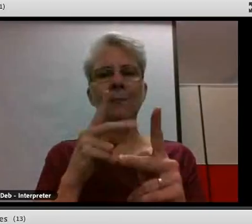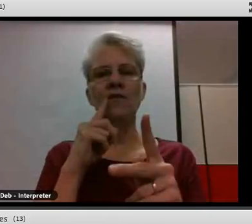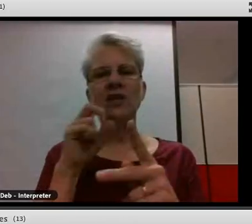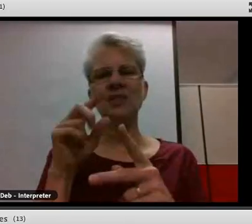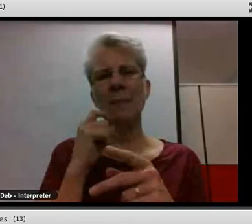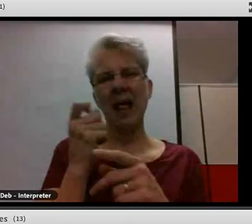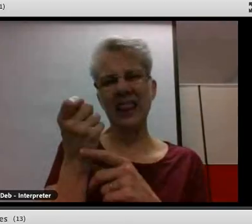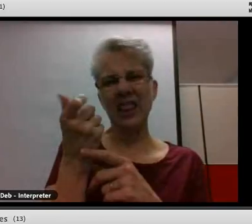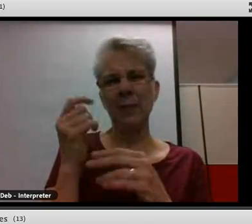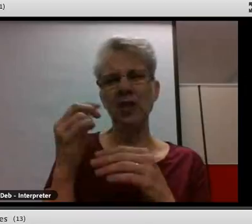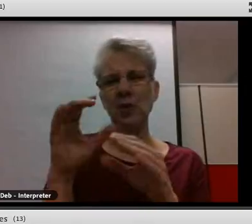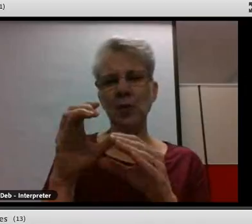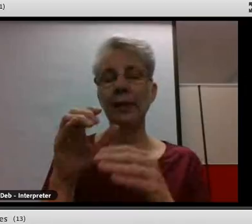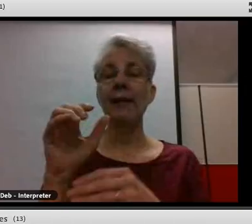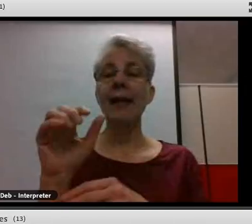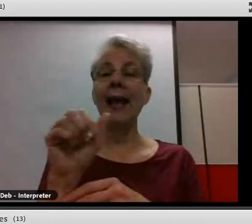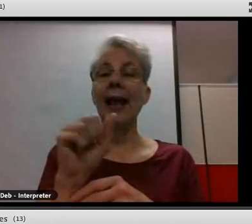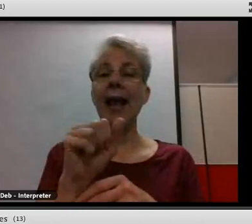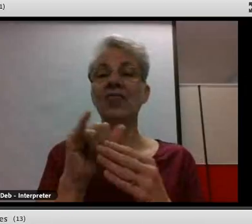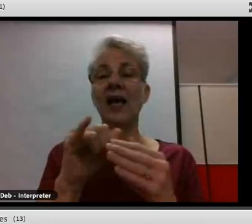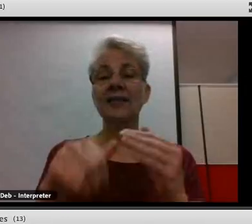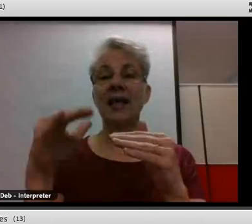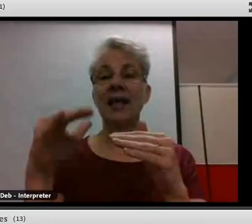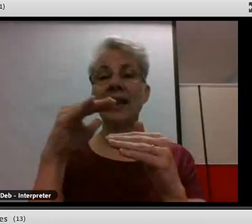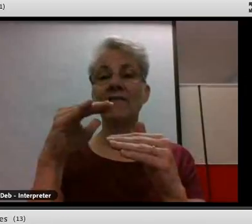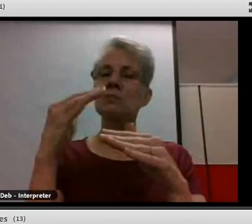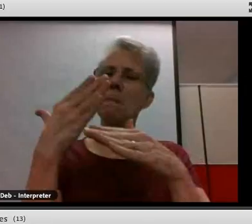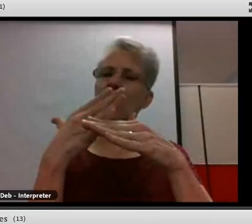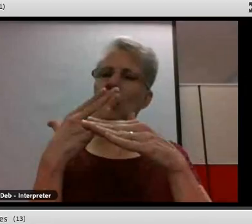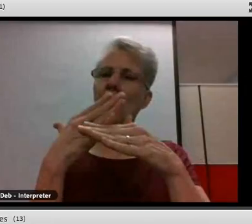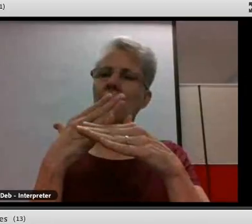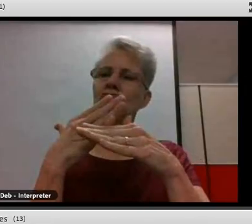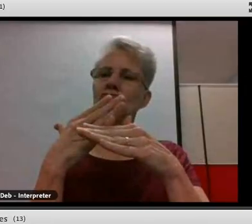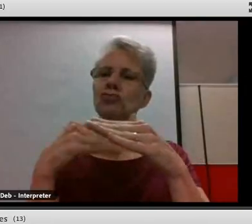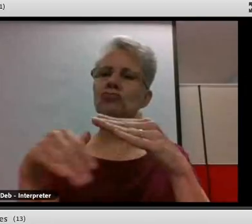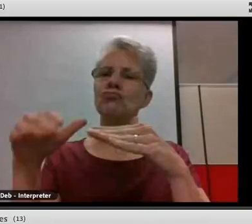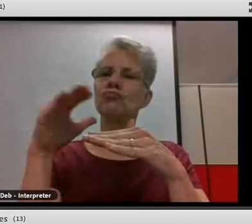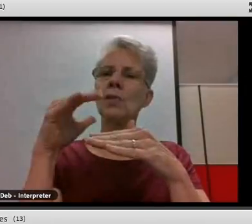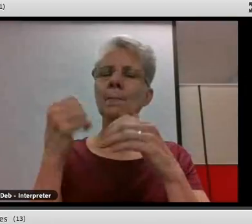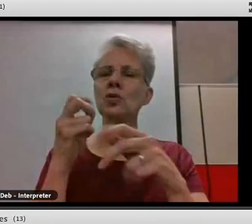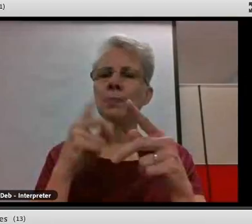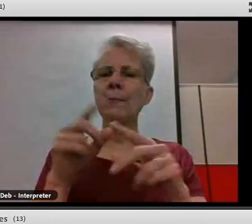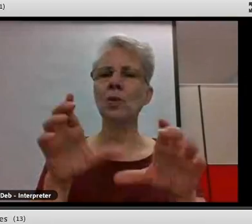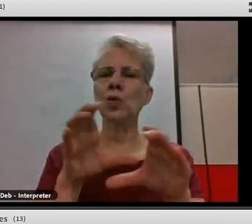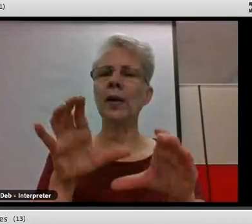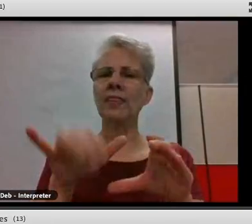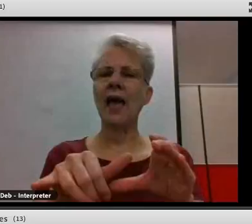I know you can do it on your iPhone. I'm not sure about the computer,